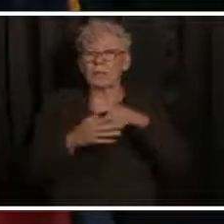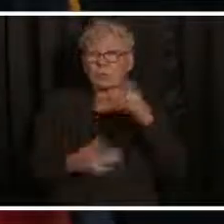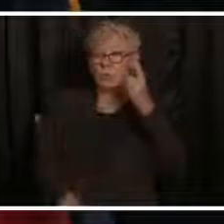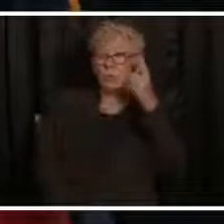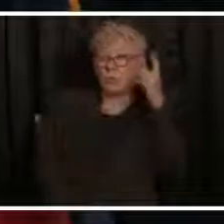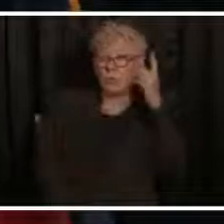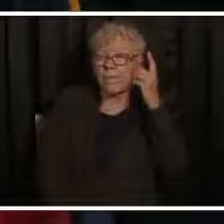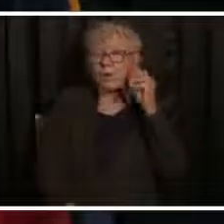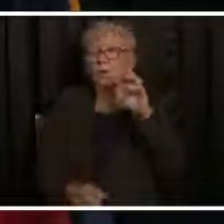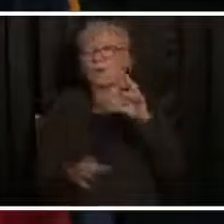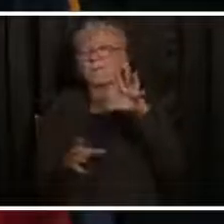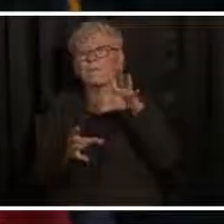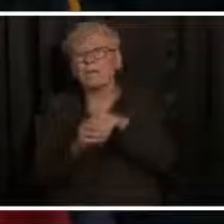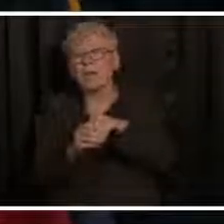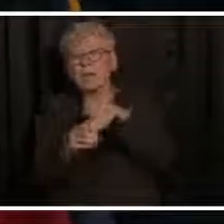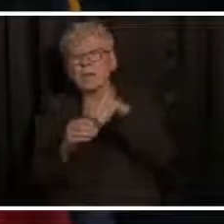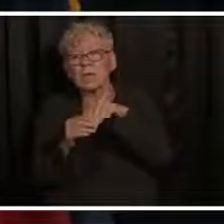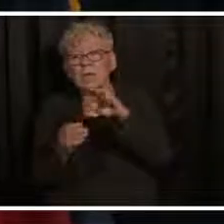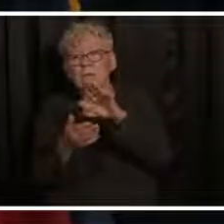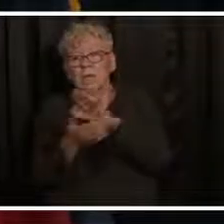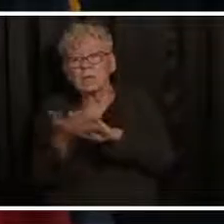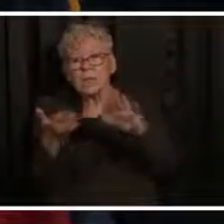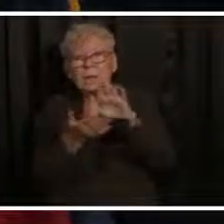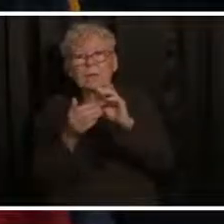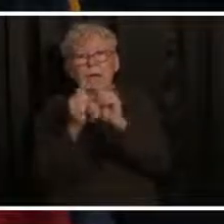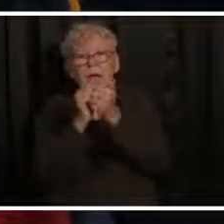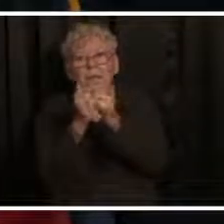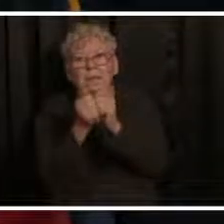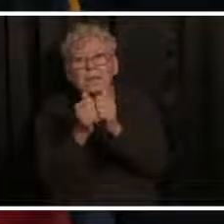athletics but not all students